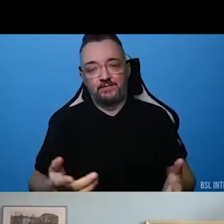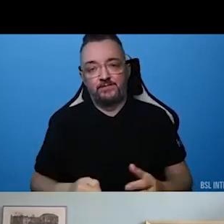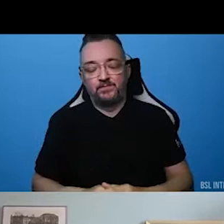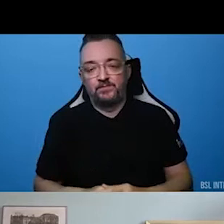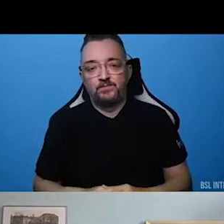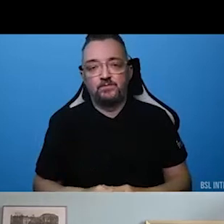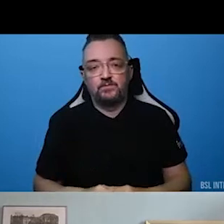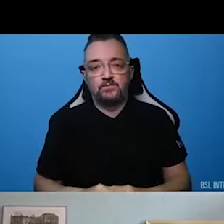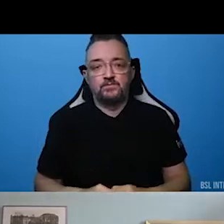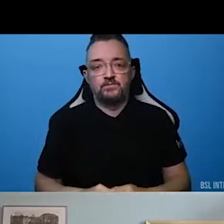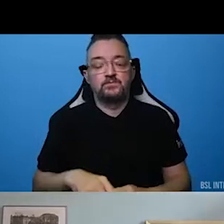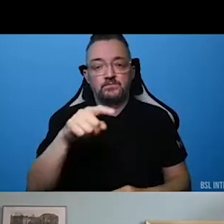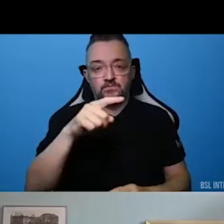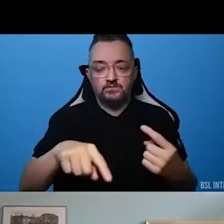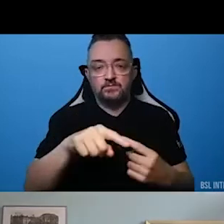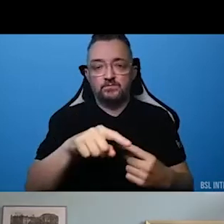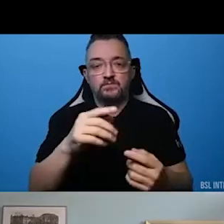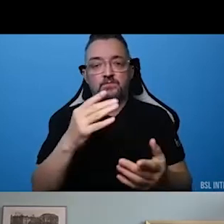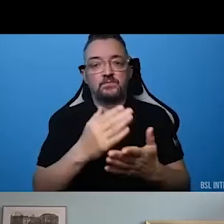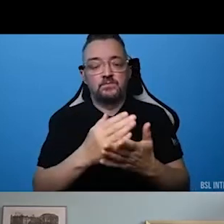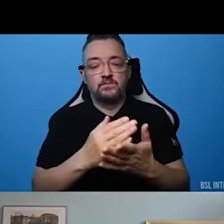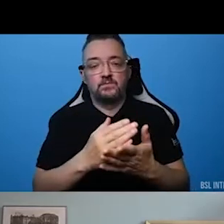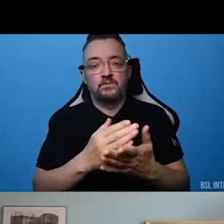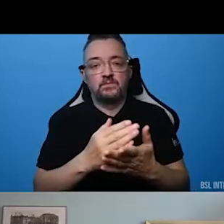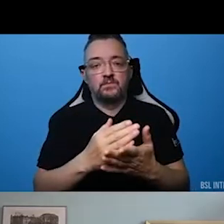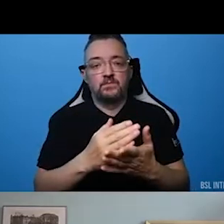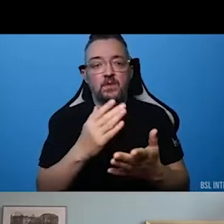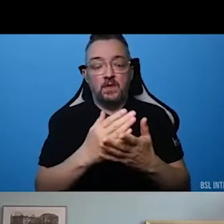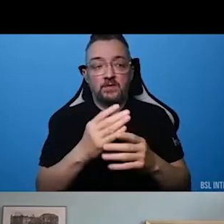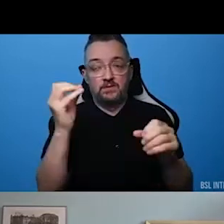So you can see that these were really vivid images